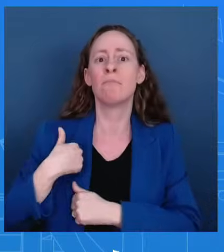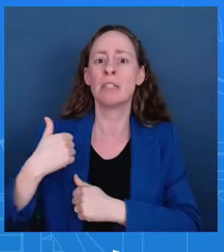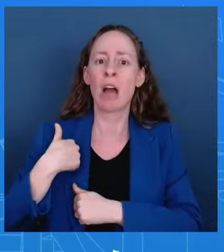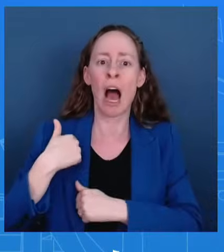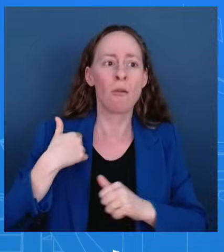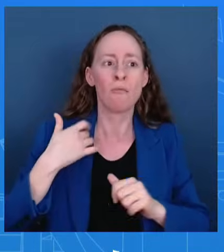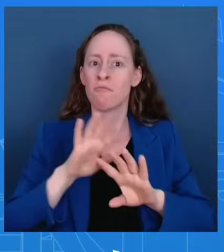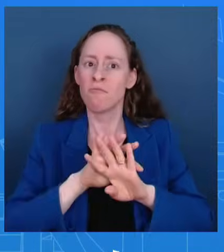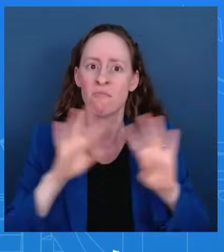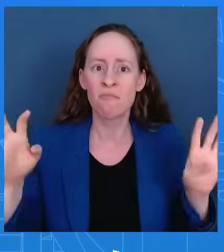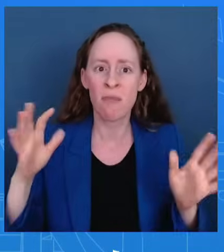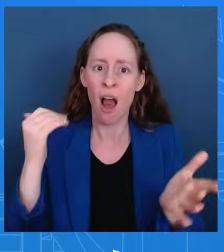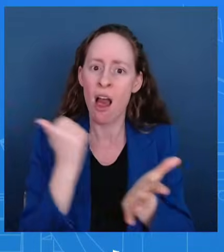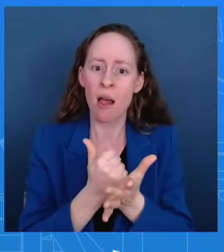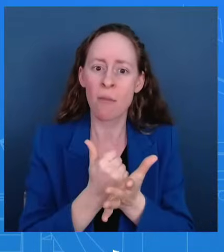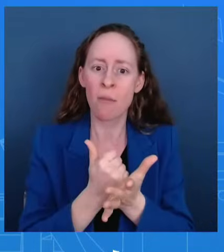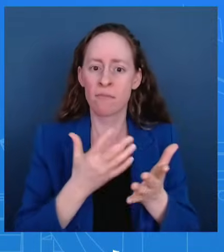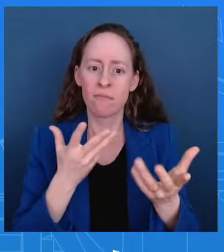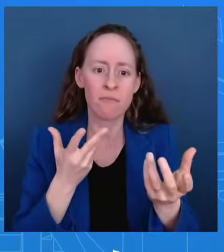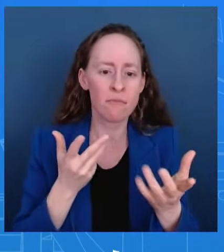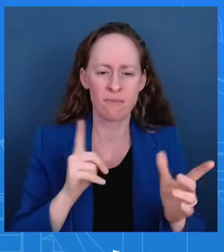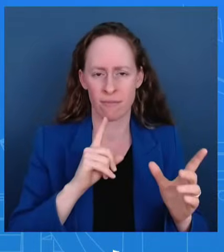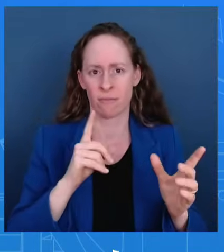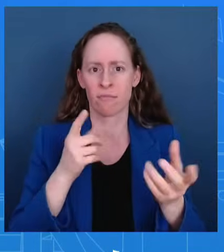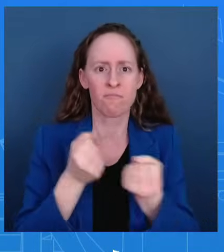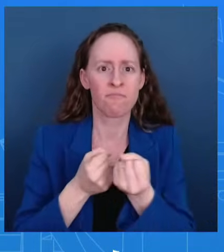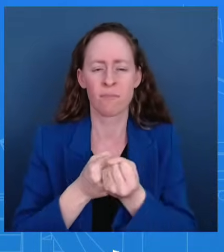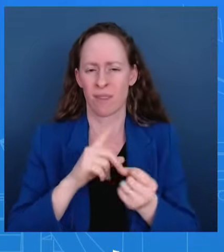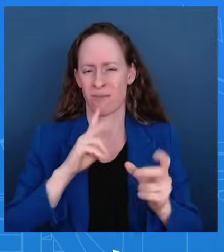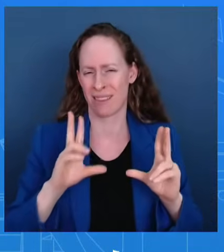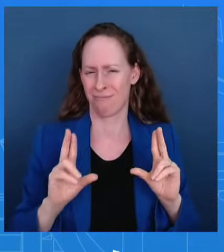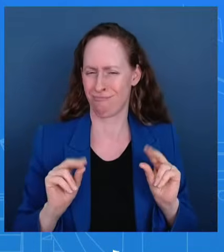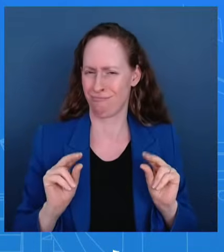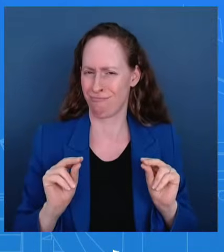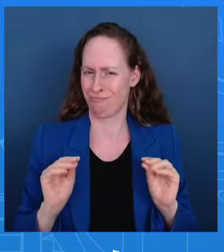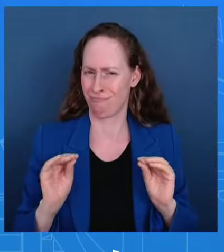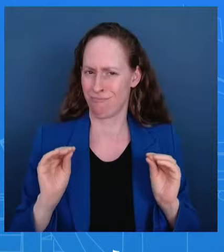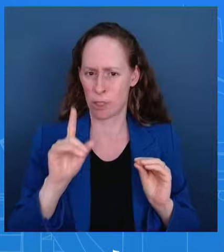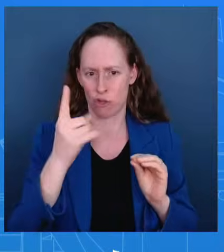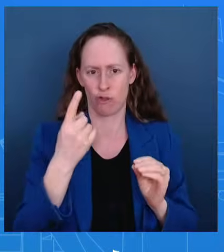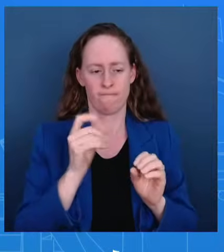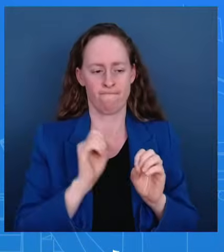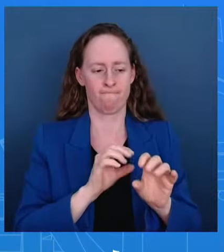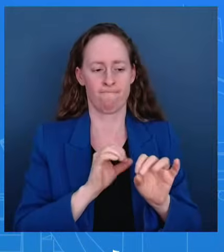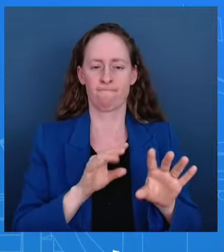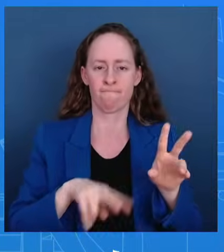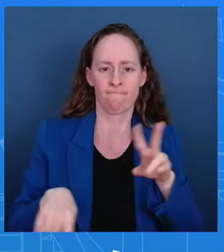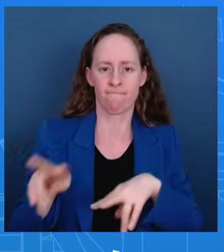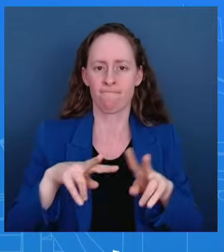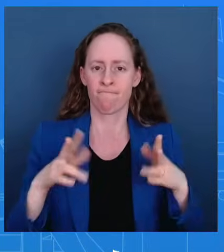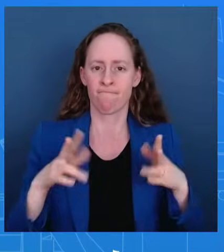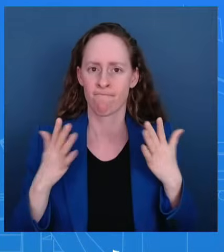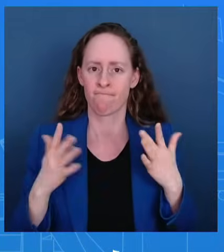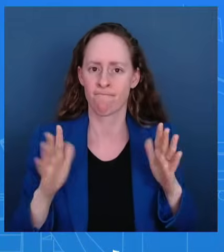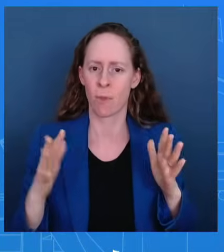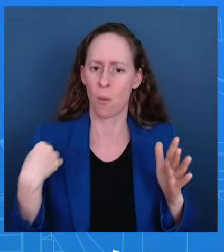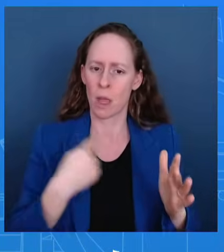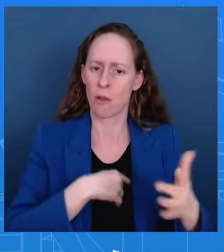It's nothing more than humanitarian assistance. And we've also passed that message back through the appropriate channels to Hamas so they understand exactly what this is.